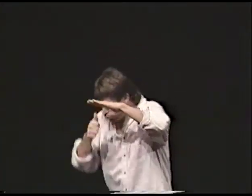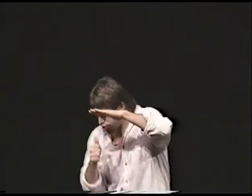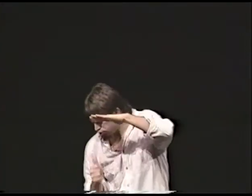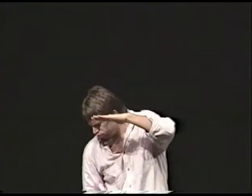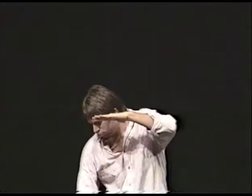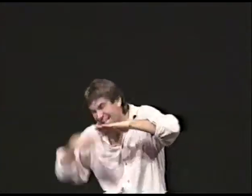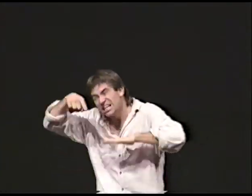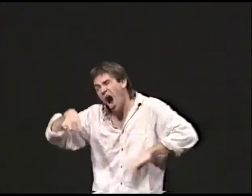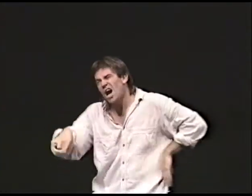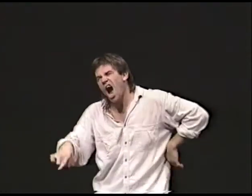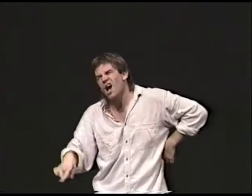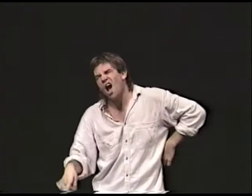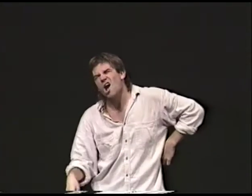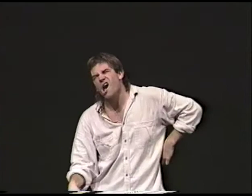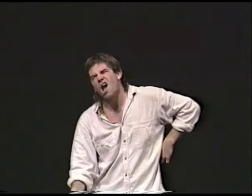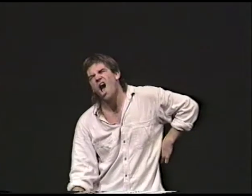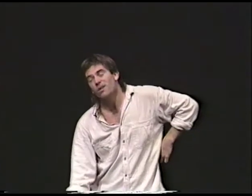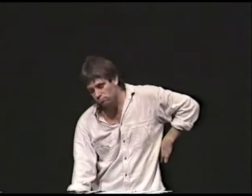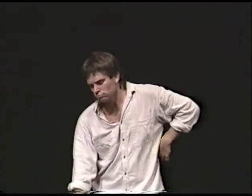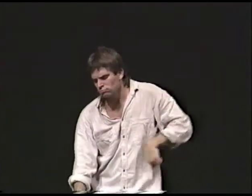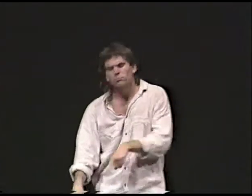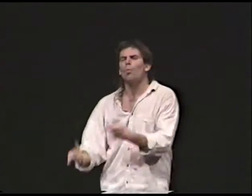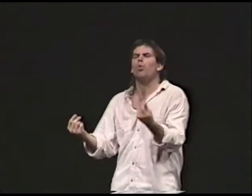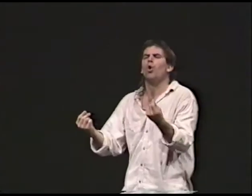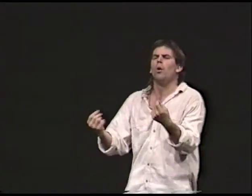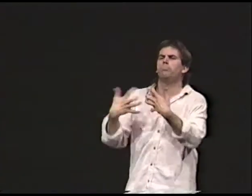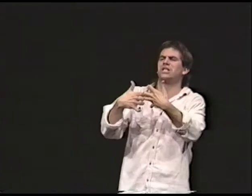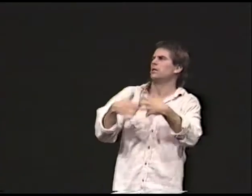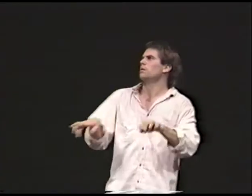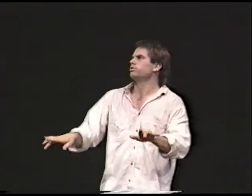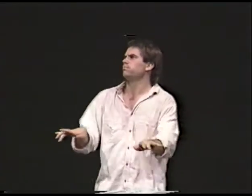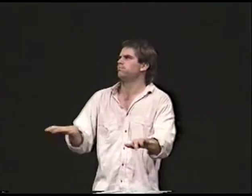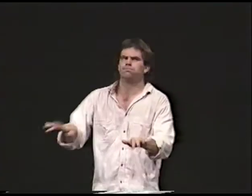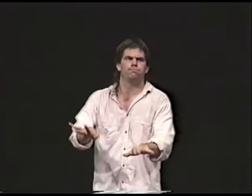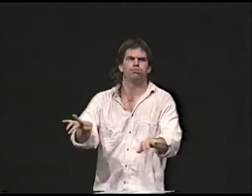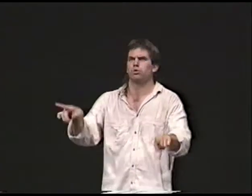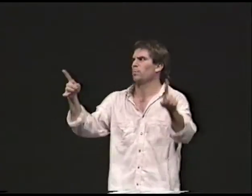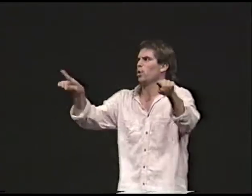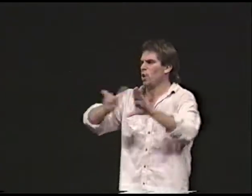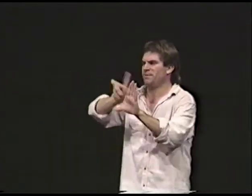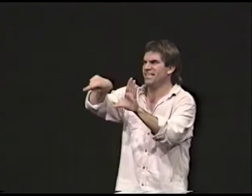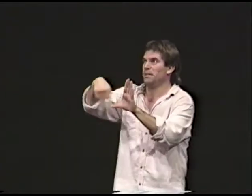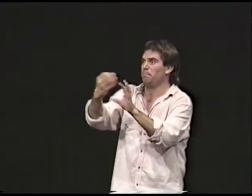He was working down in the missile silos with the buttons